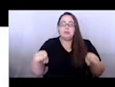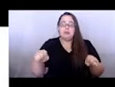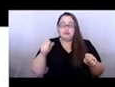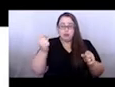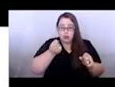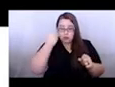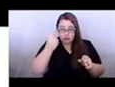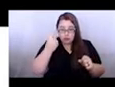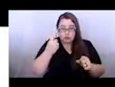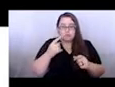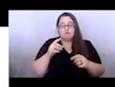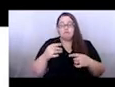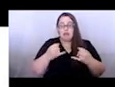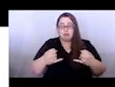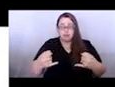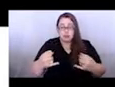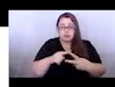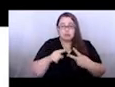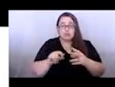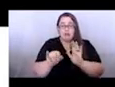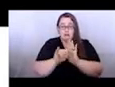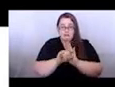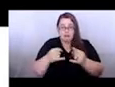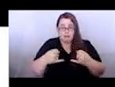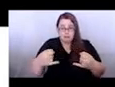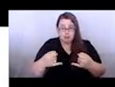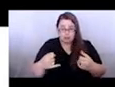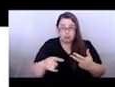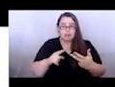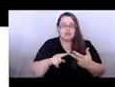boundaries, identify boundaries, how boundaries relate to stress,